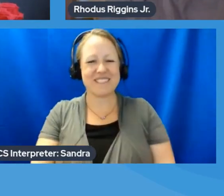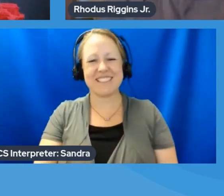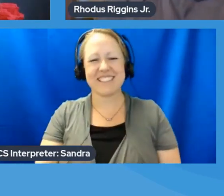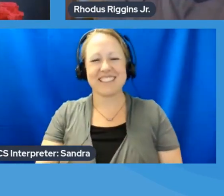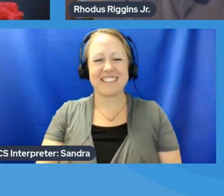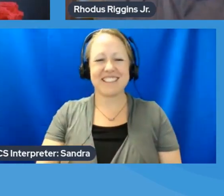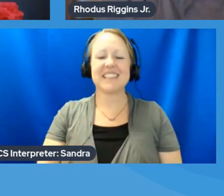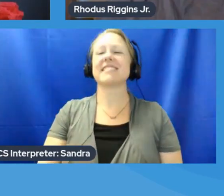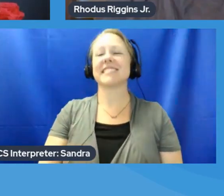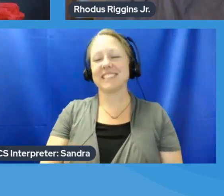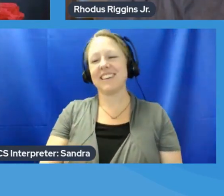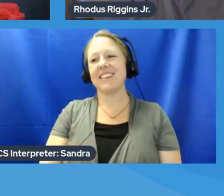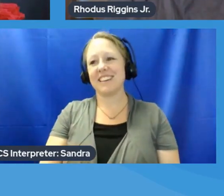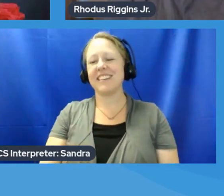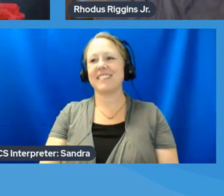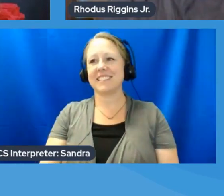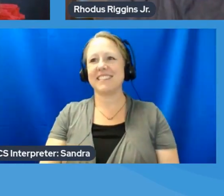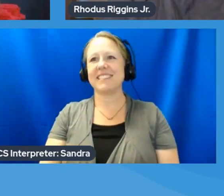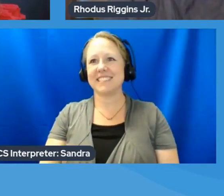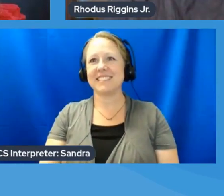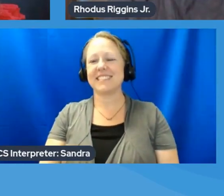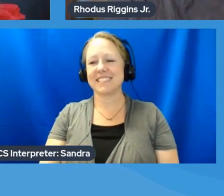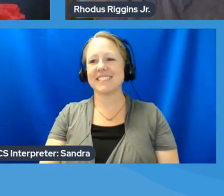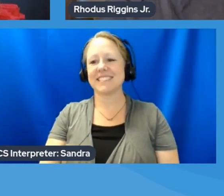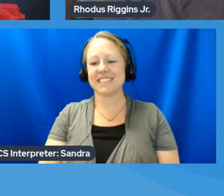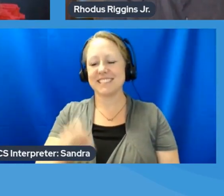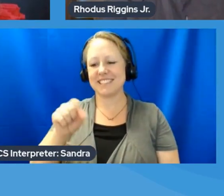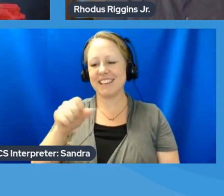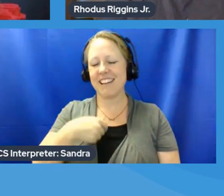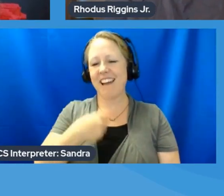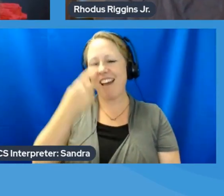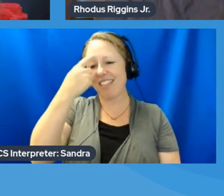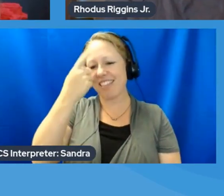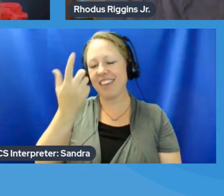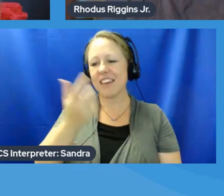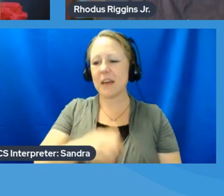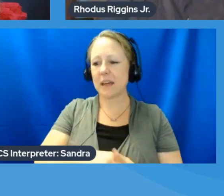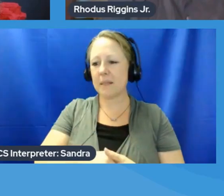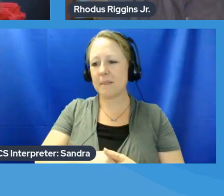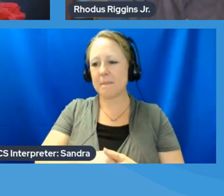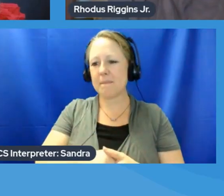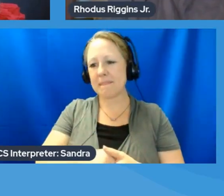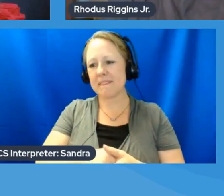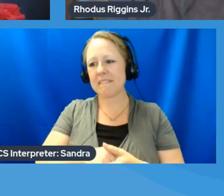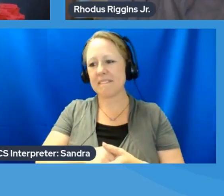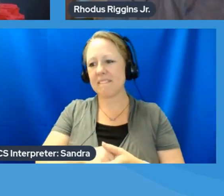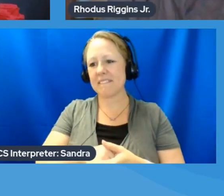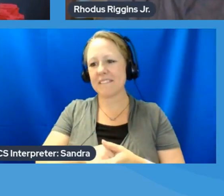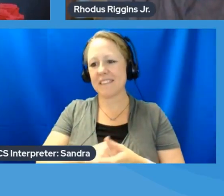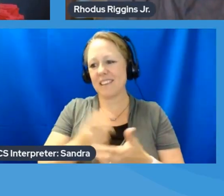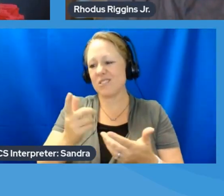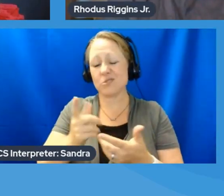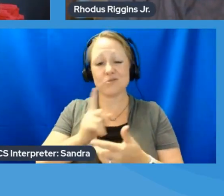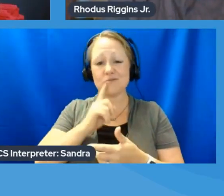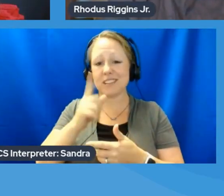Yeah. So I think, you know, kind of to piggyback on what Rhodus has said.